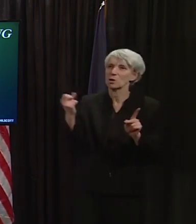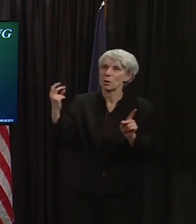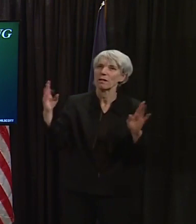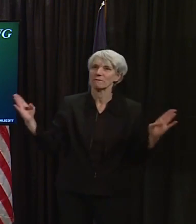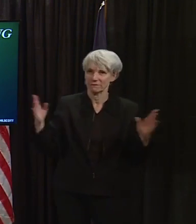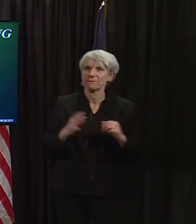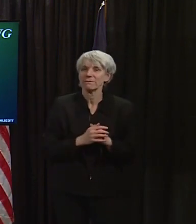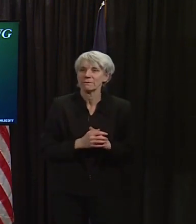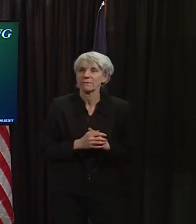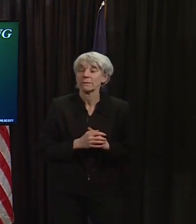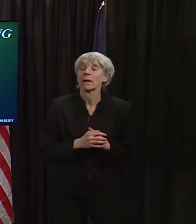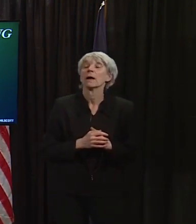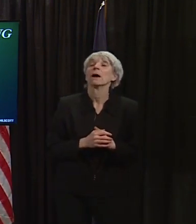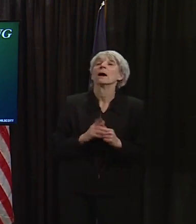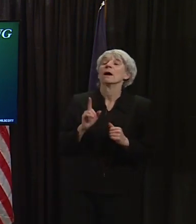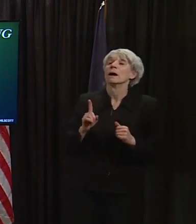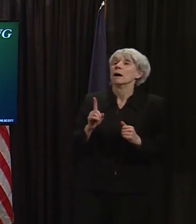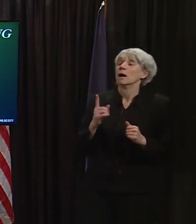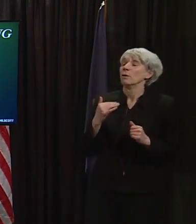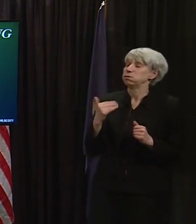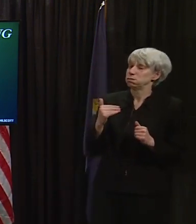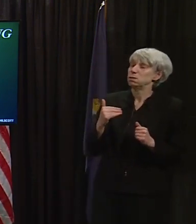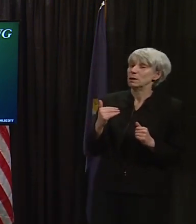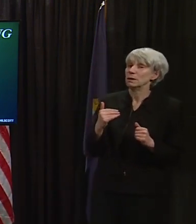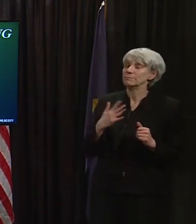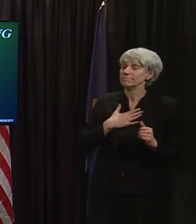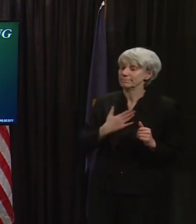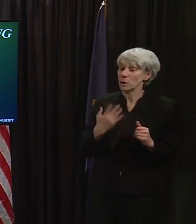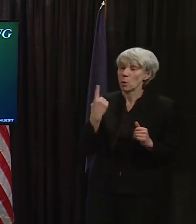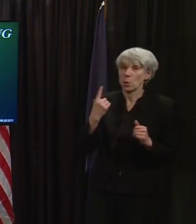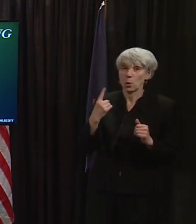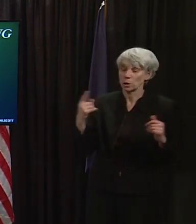I will note that one major challenge is that take home antigen tests are not